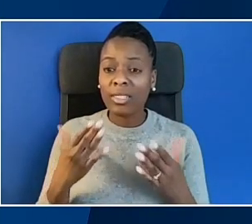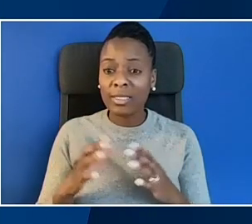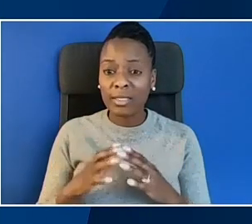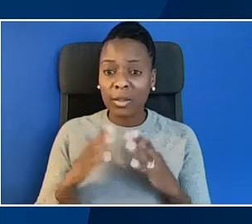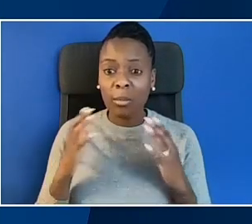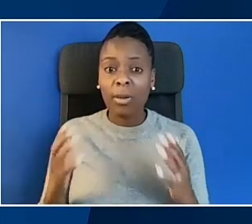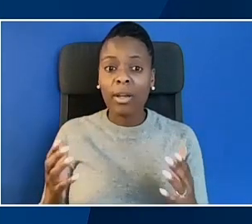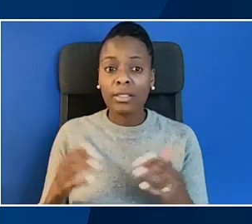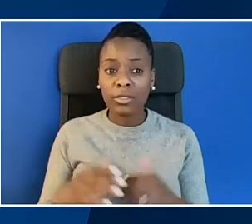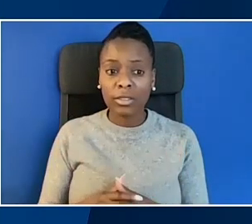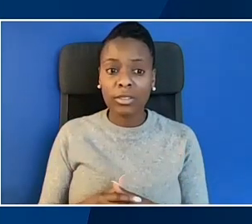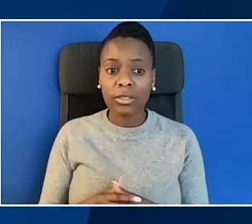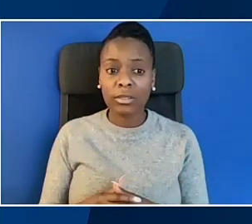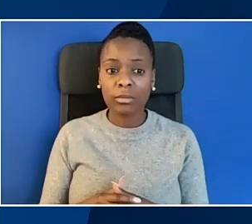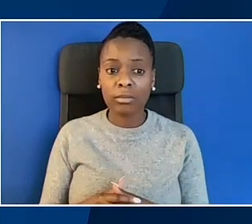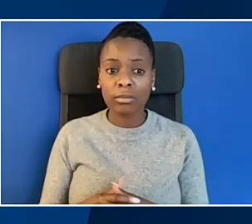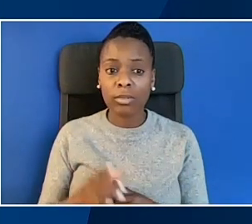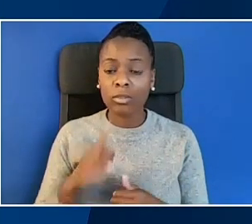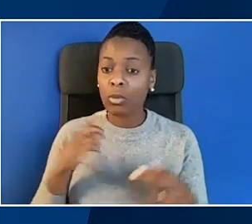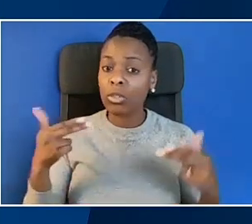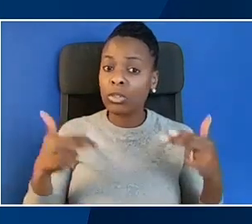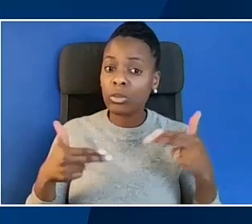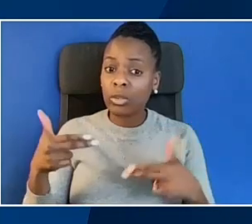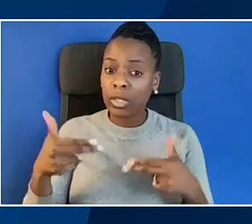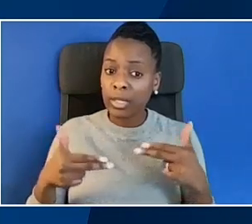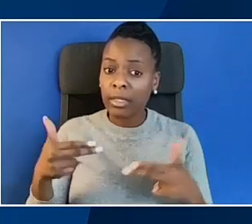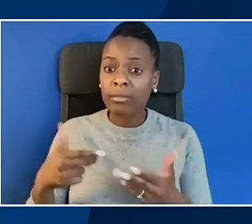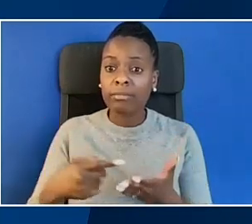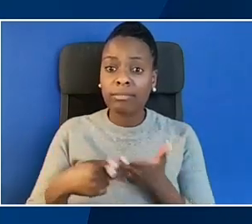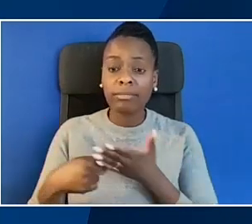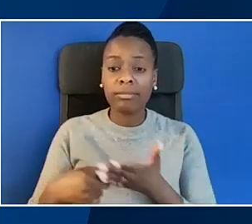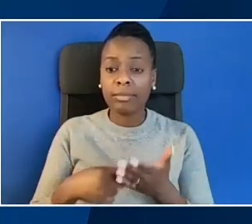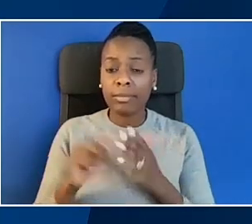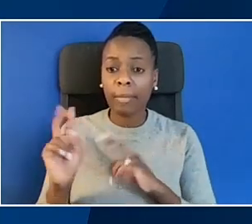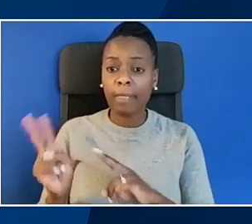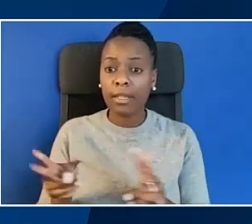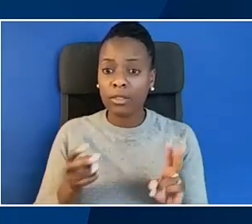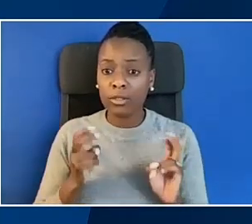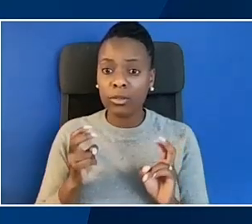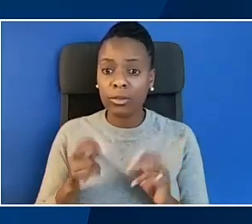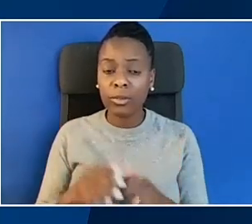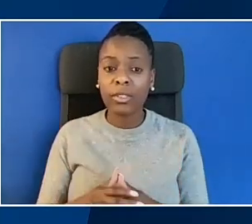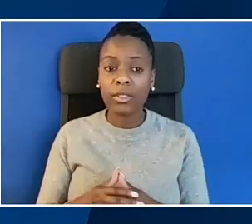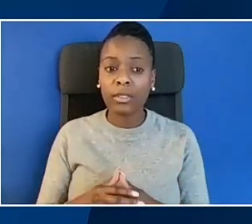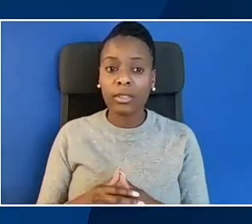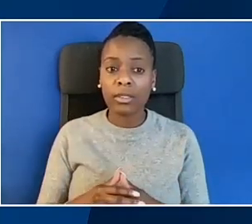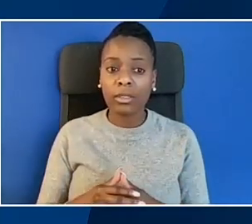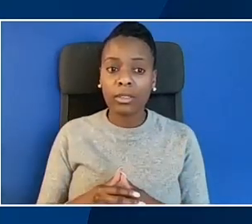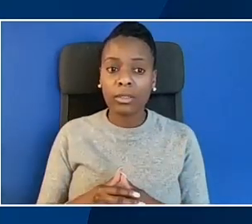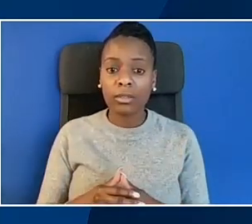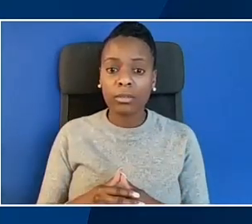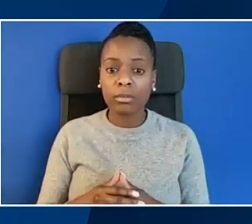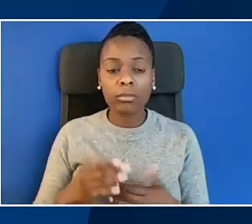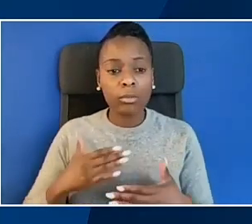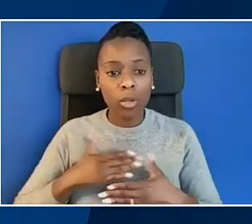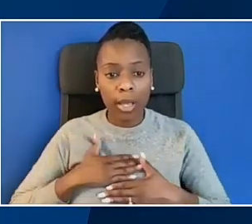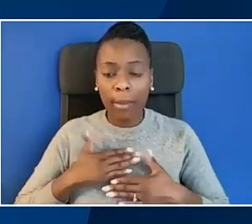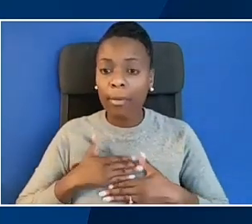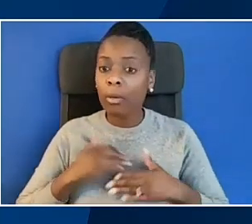know, joining with us to discuss the issue. And, you know, we're really happy that we were able to come to one